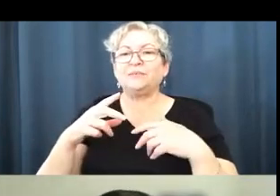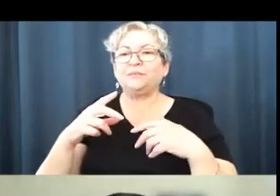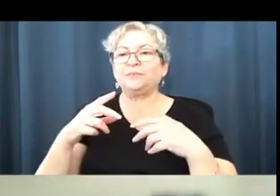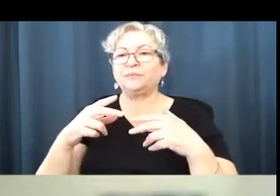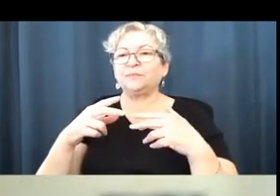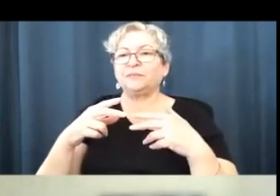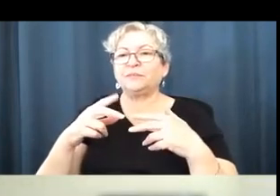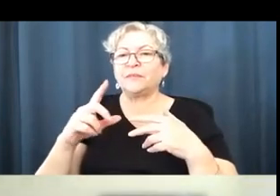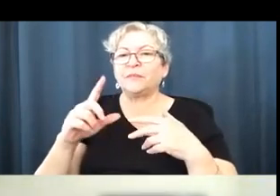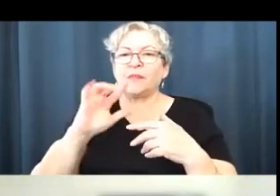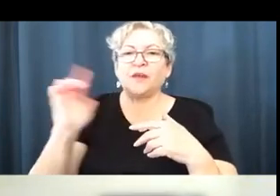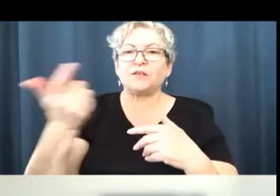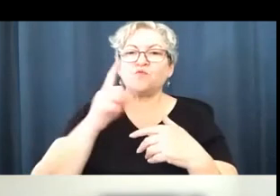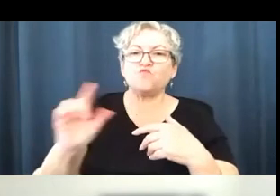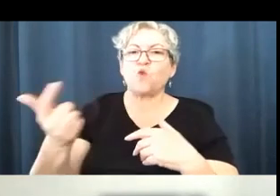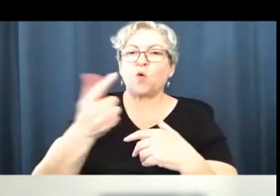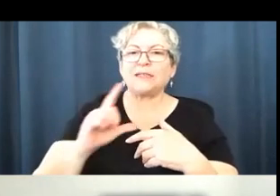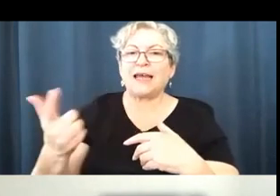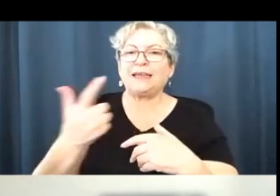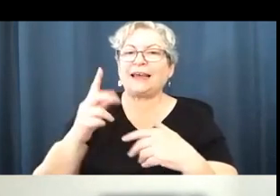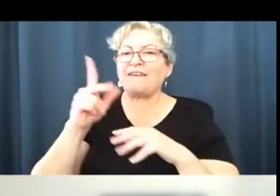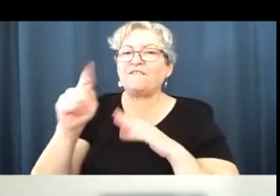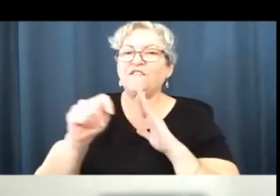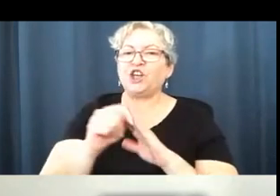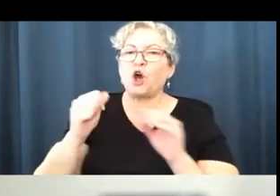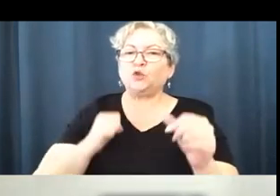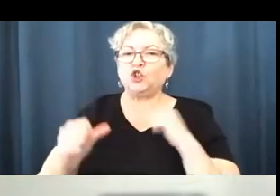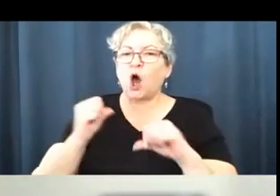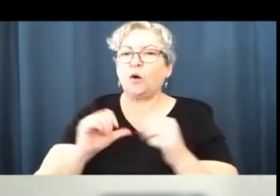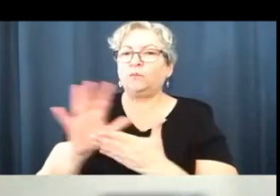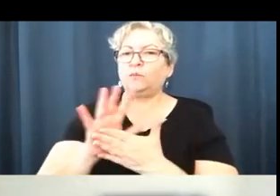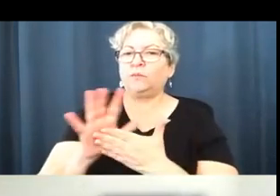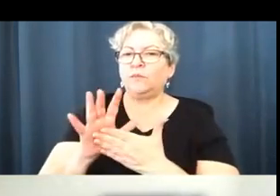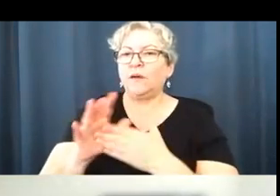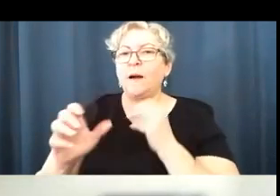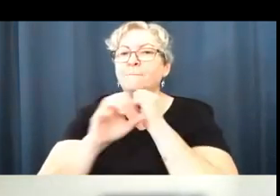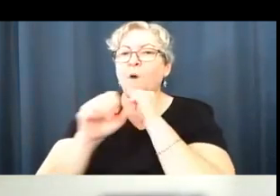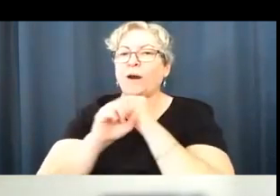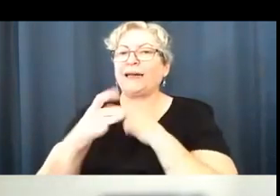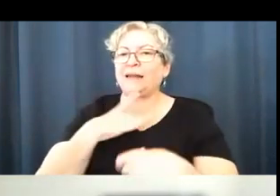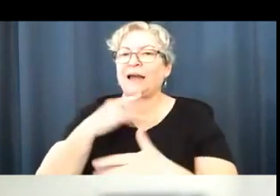between images and stuff, those marketing folks really like them, but a lot of studies show